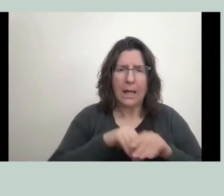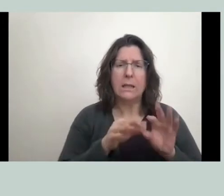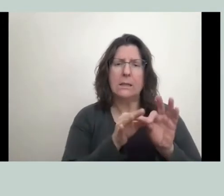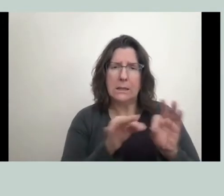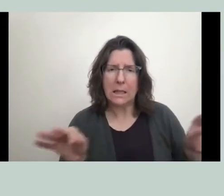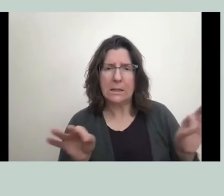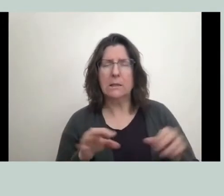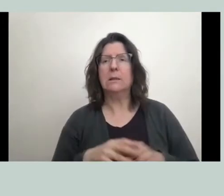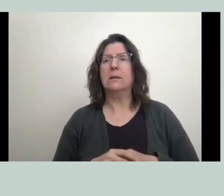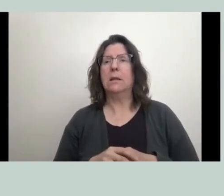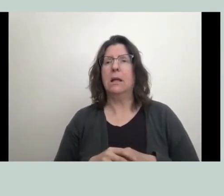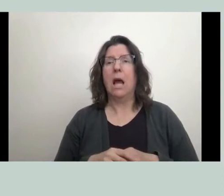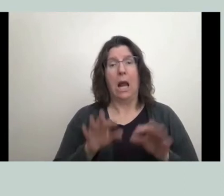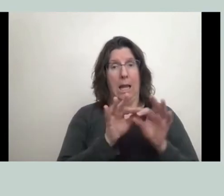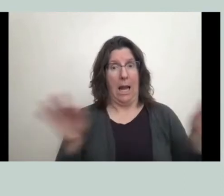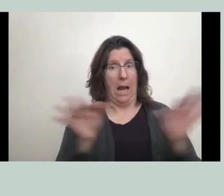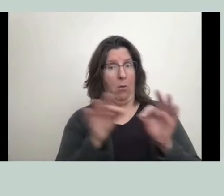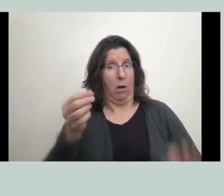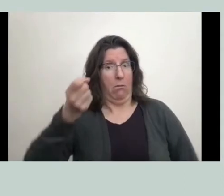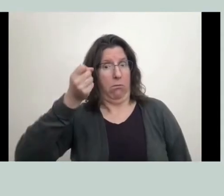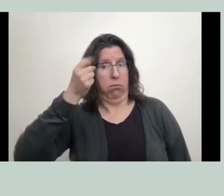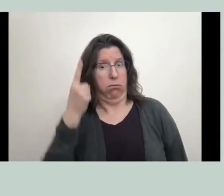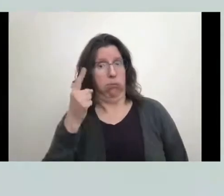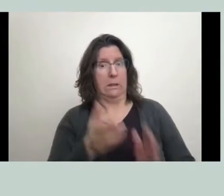in the context of the sentence and of the larger text.